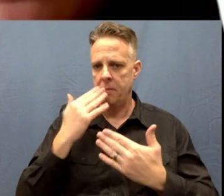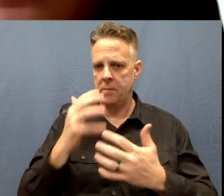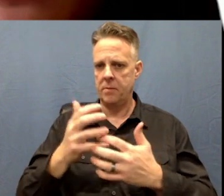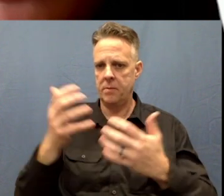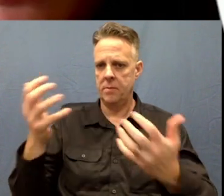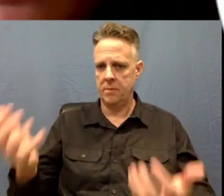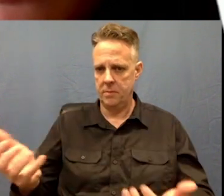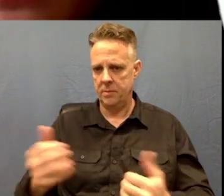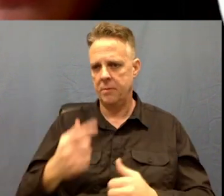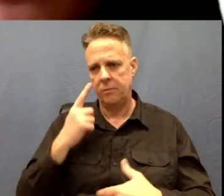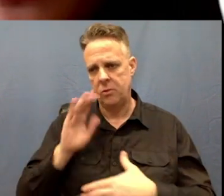FOR SHARING THAT WITH US. YOU ARE THE HEART AND SOUL OF